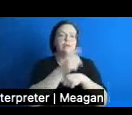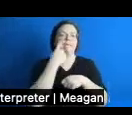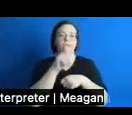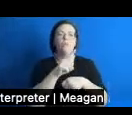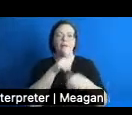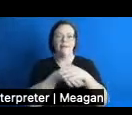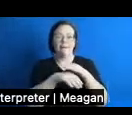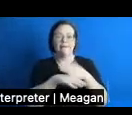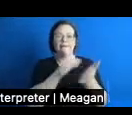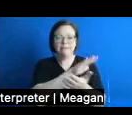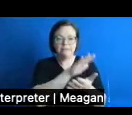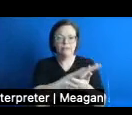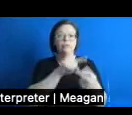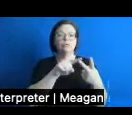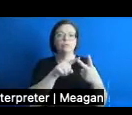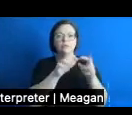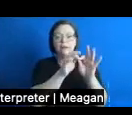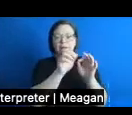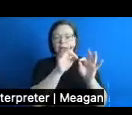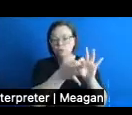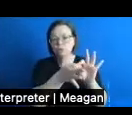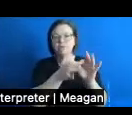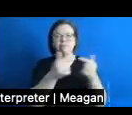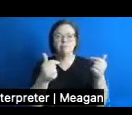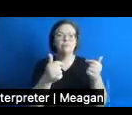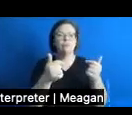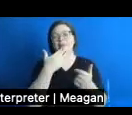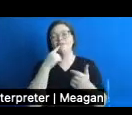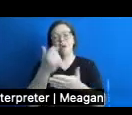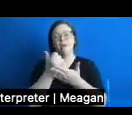materials, paying for interpretation. So we thank you for helping to ensure all that.